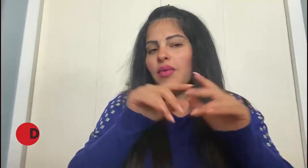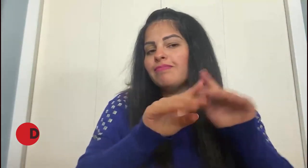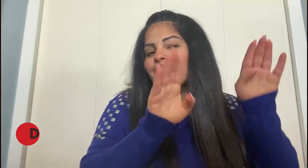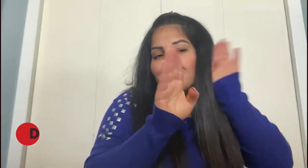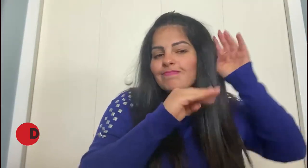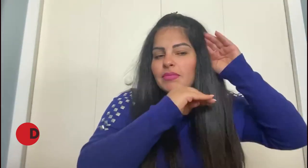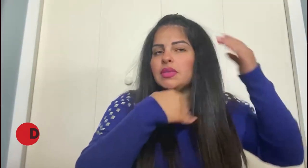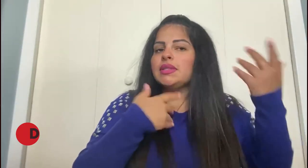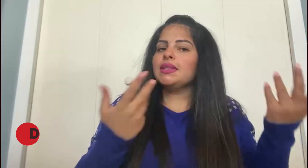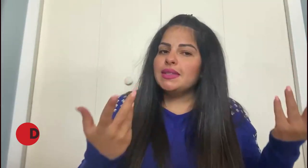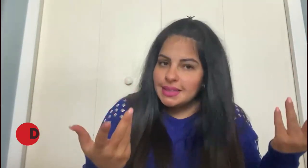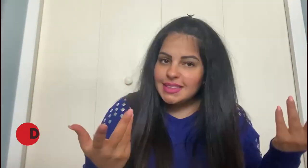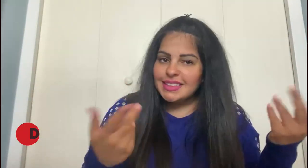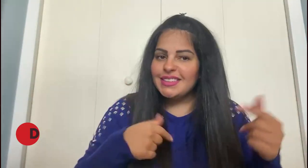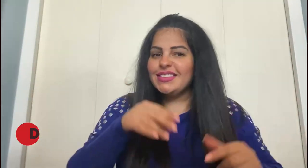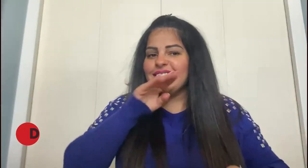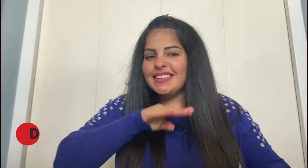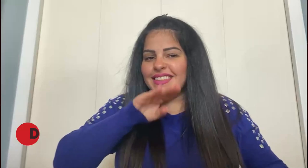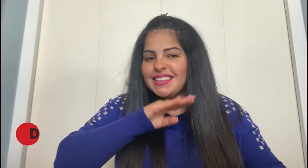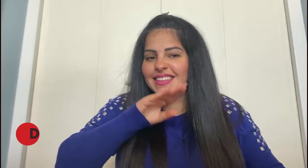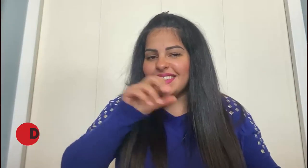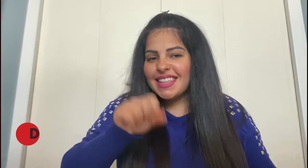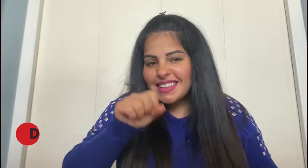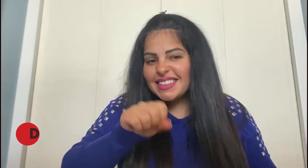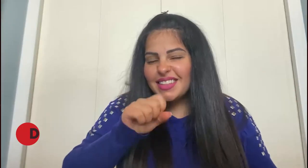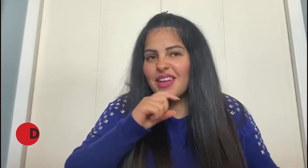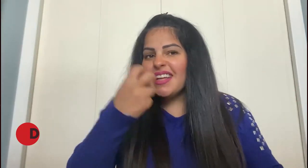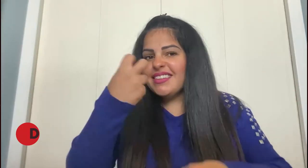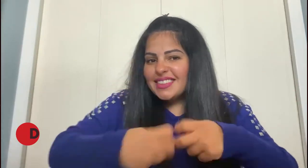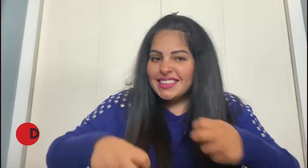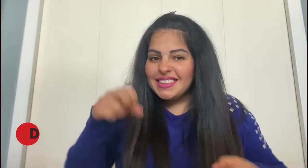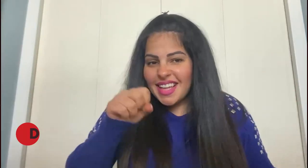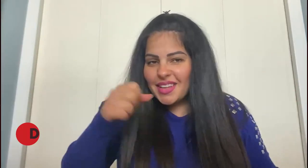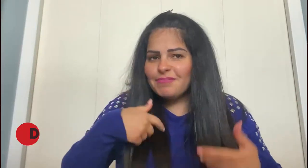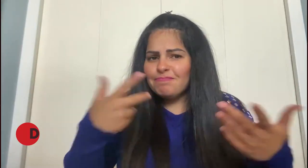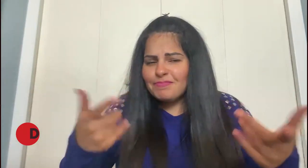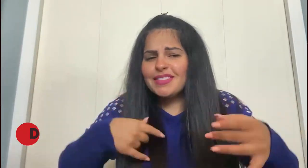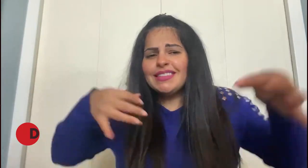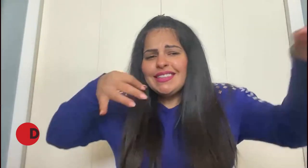I said there were many ways and different approaches.